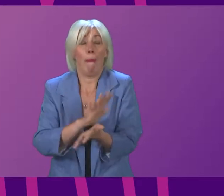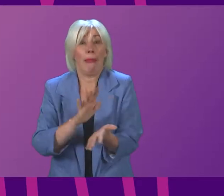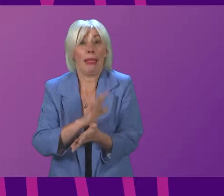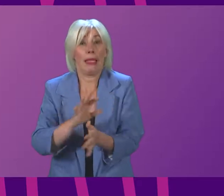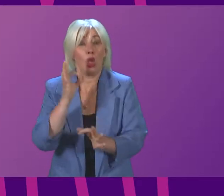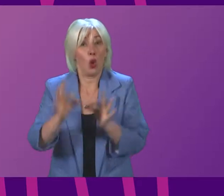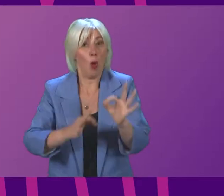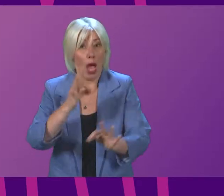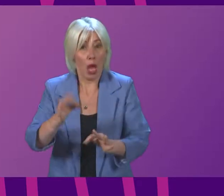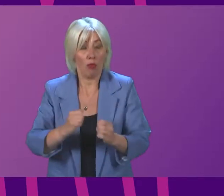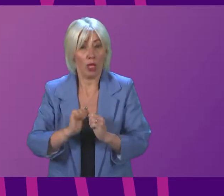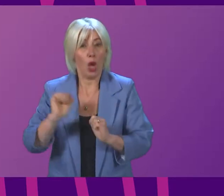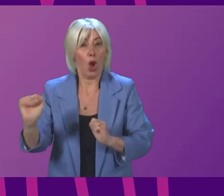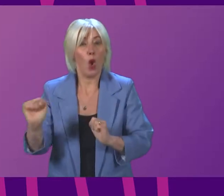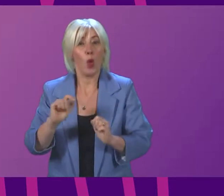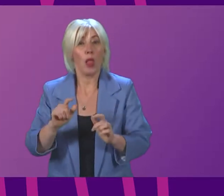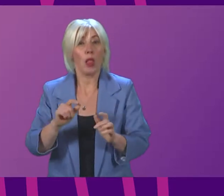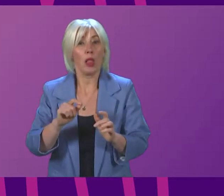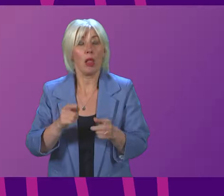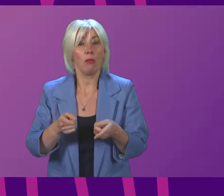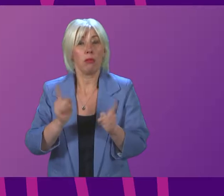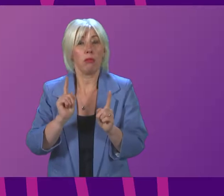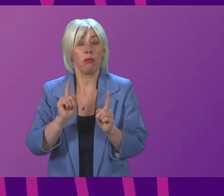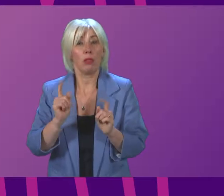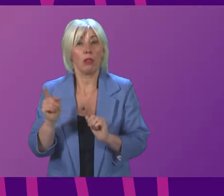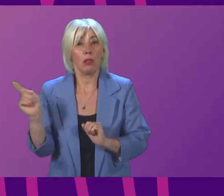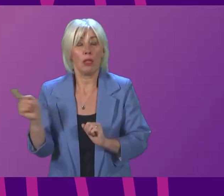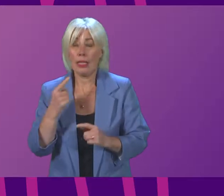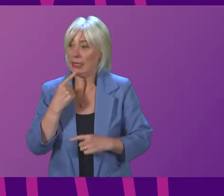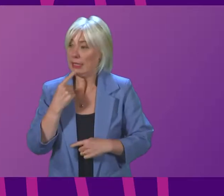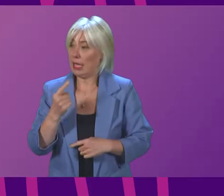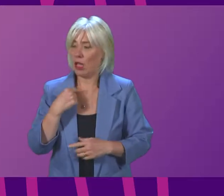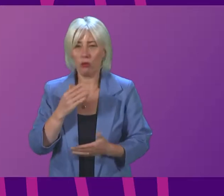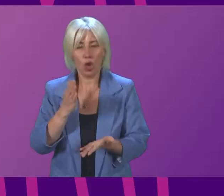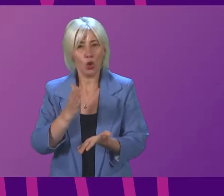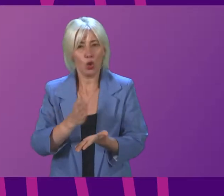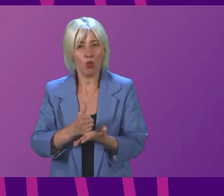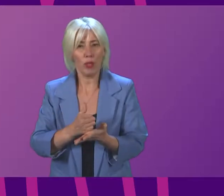the inquiry. Will the cabinet secretary give an assurance that we can look at long Covid